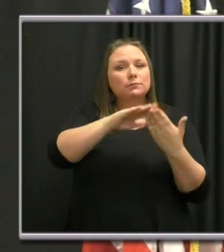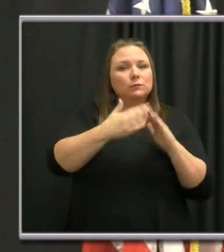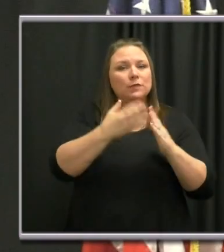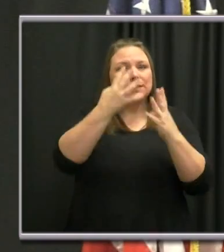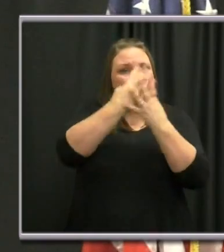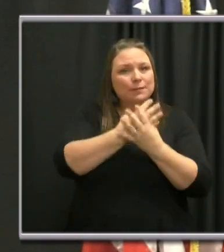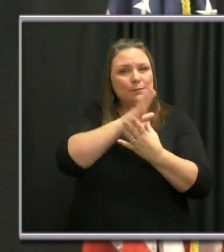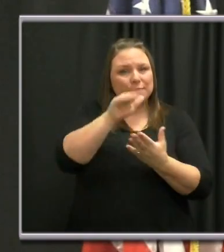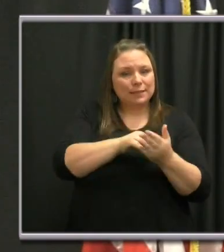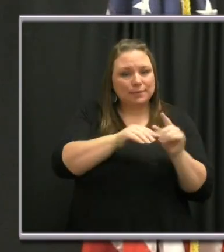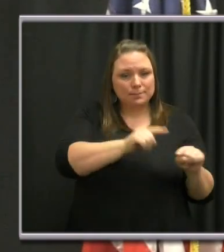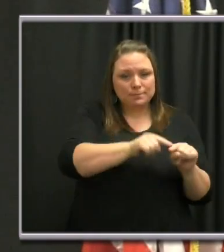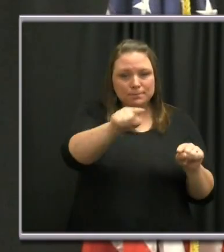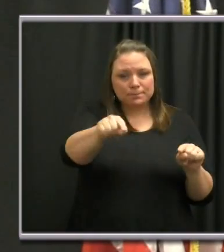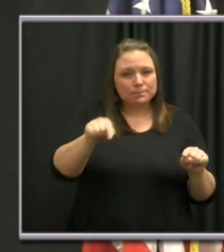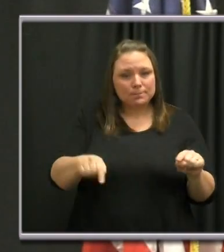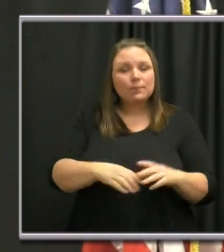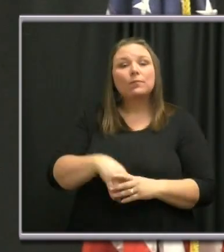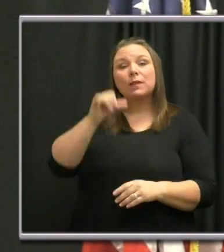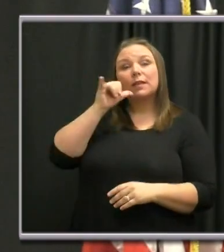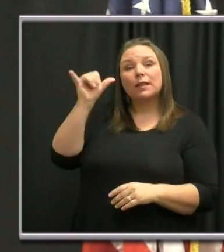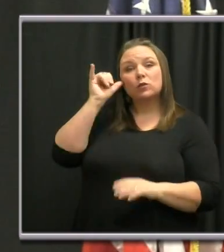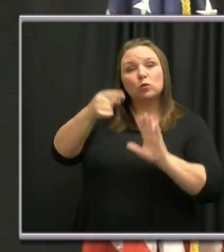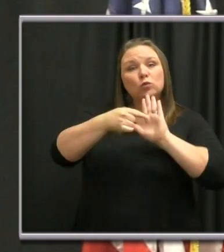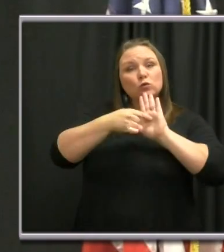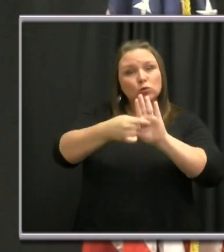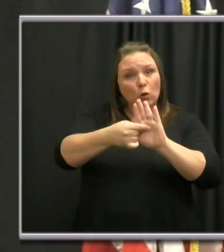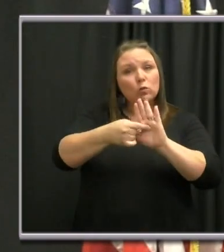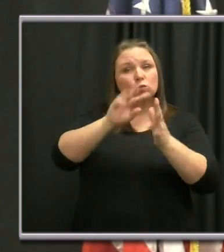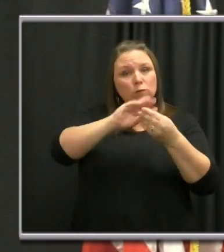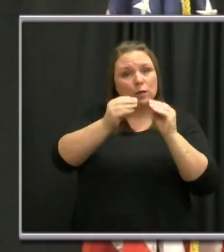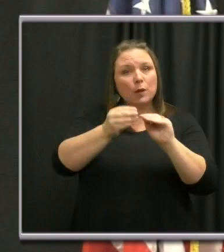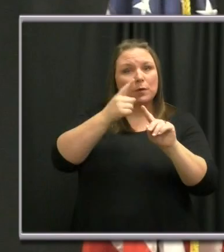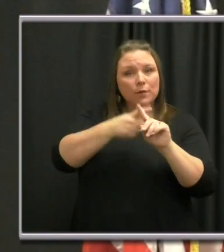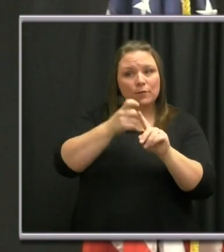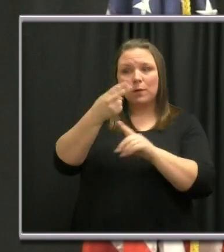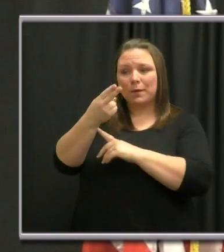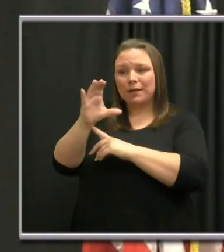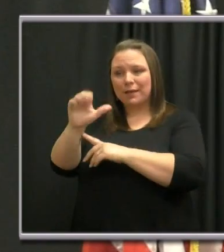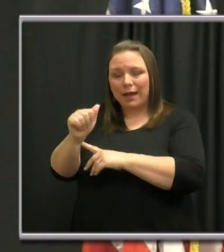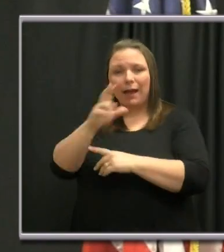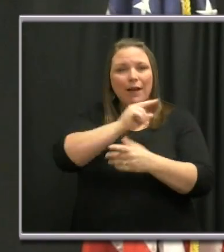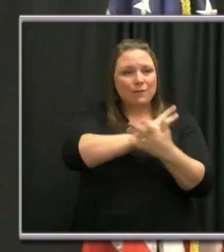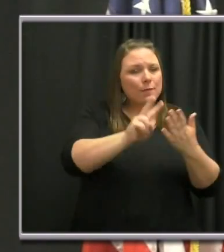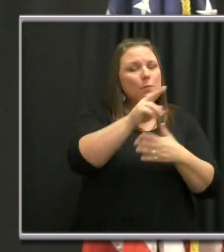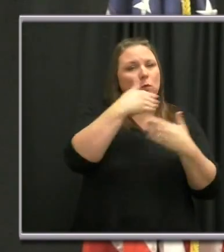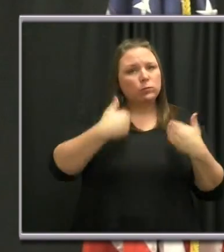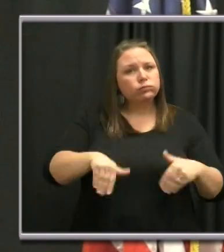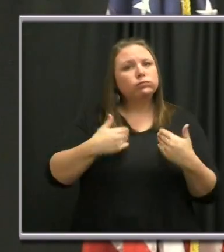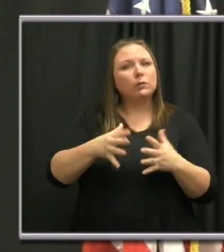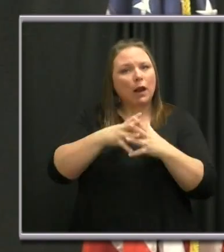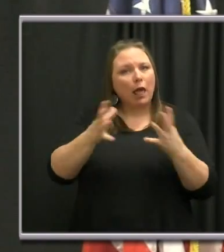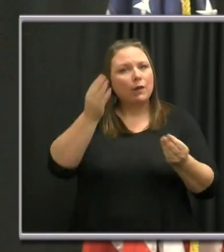AND SYSTEM. FINALLY YESTERDAY WE DID SEE THE MODELING FROM ACA AND VANDERBILT AND I